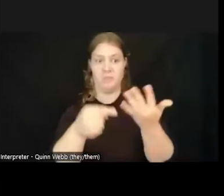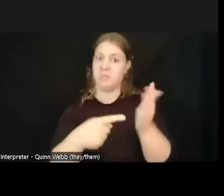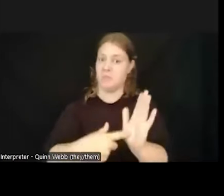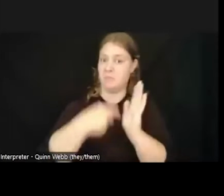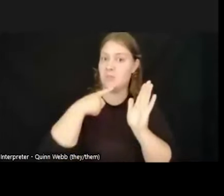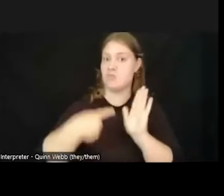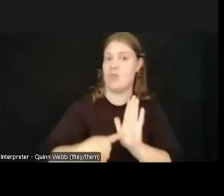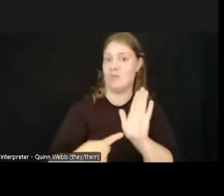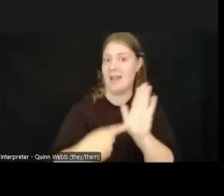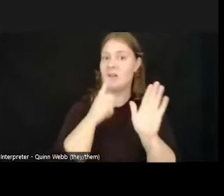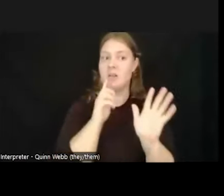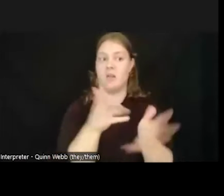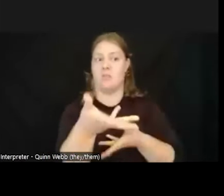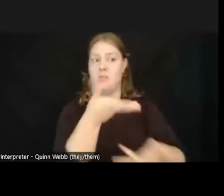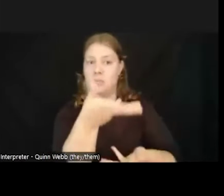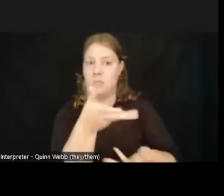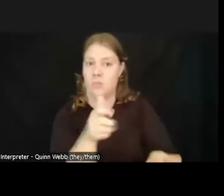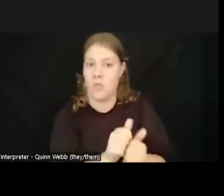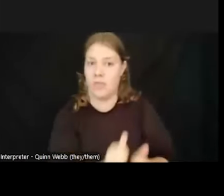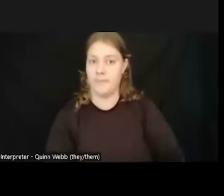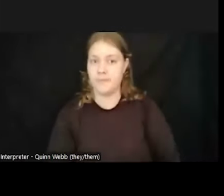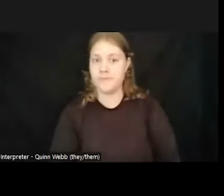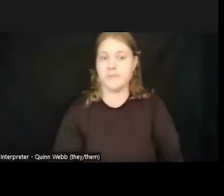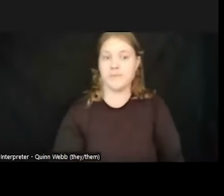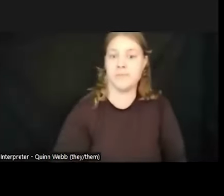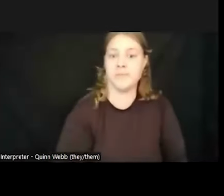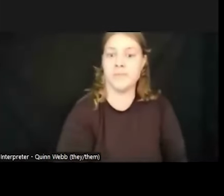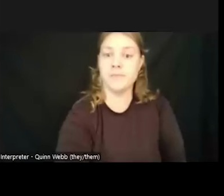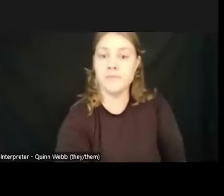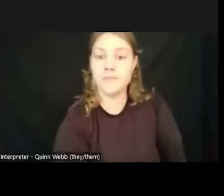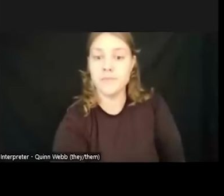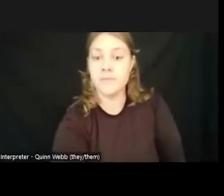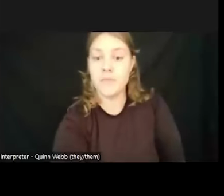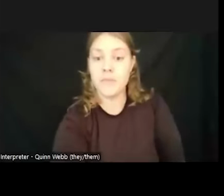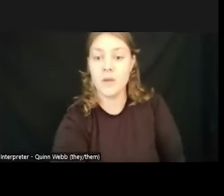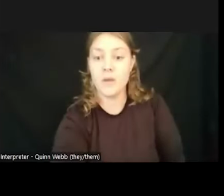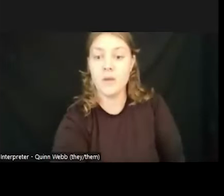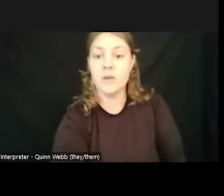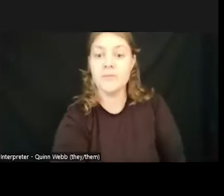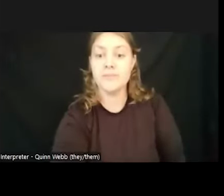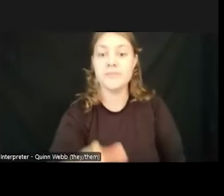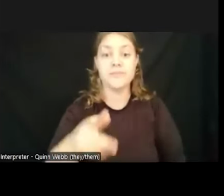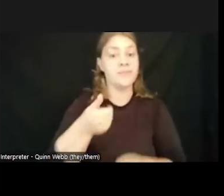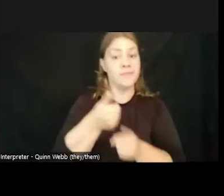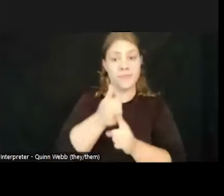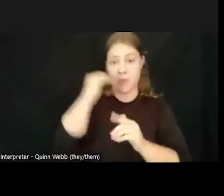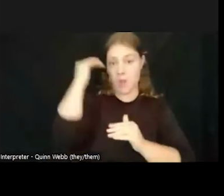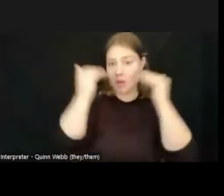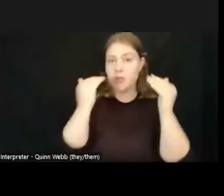to Latino adults are more likely to be hospitalized for hypertension than